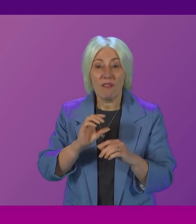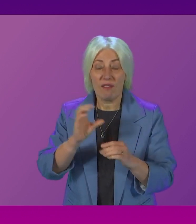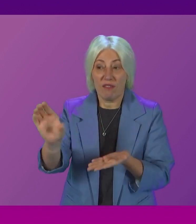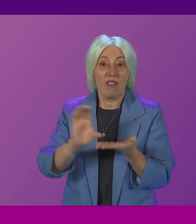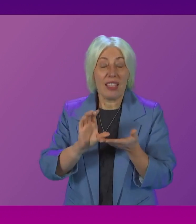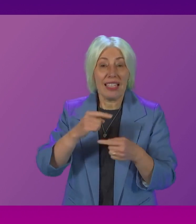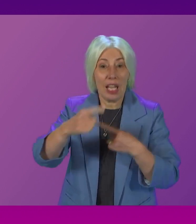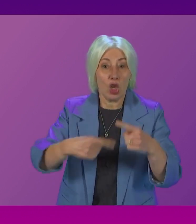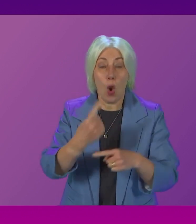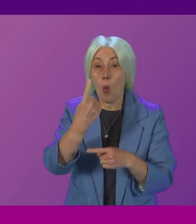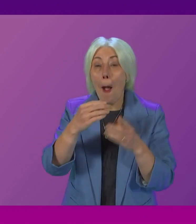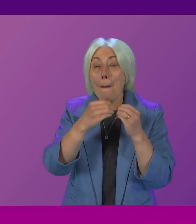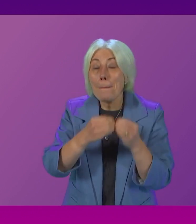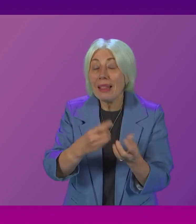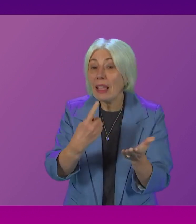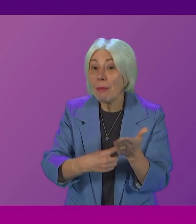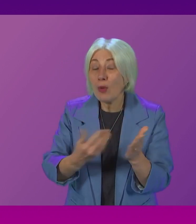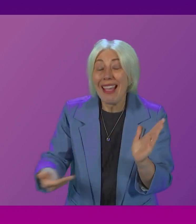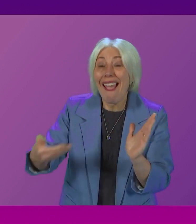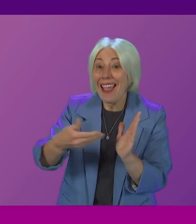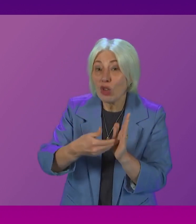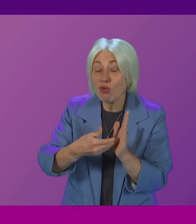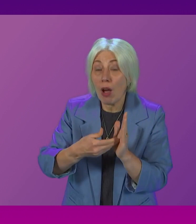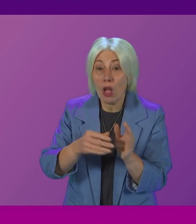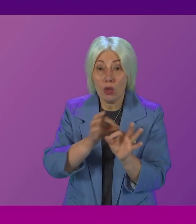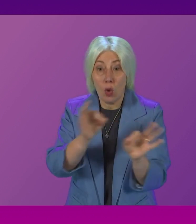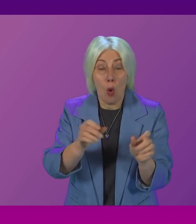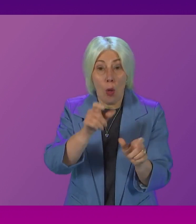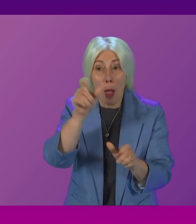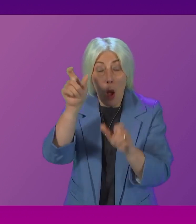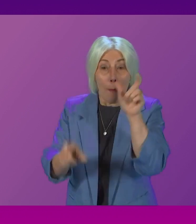billion extra—and asking those people who earn the most in this country to pay a bit more in